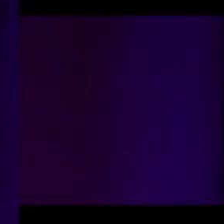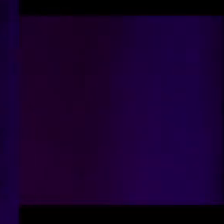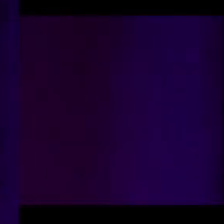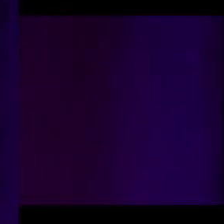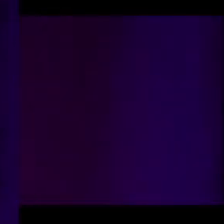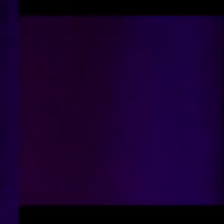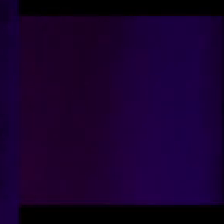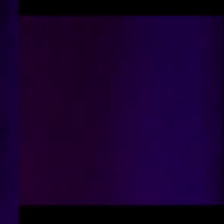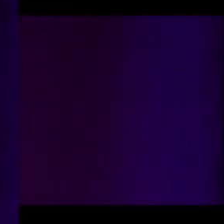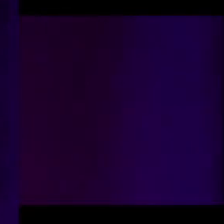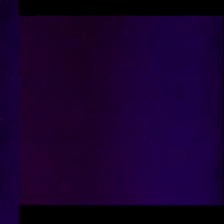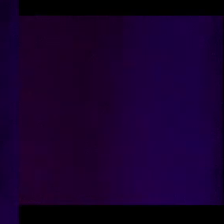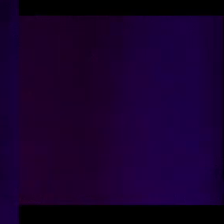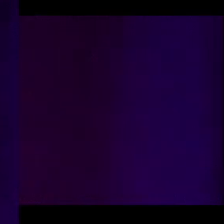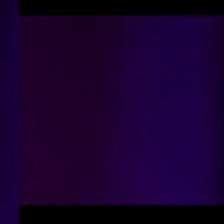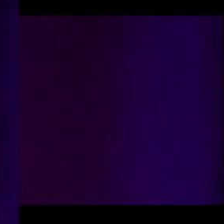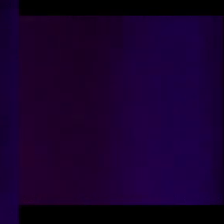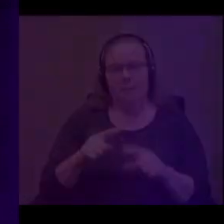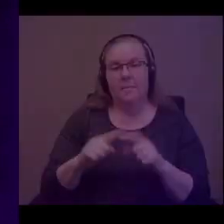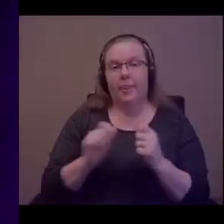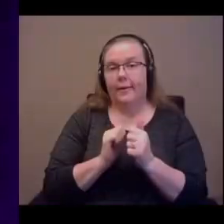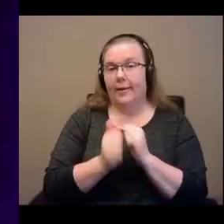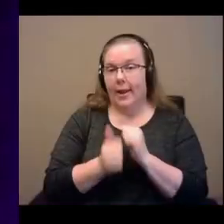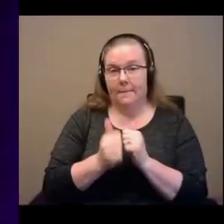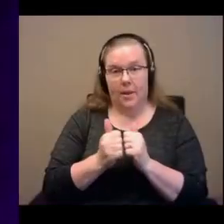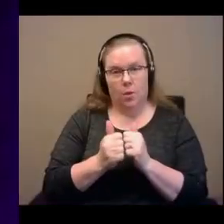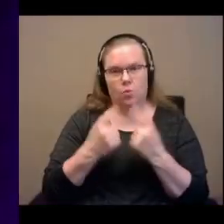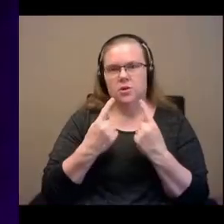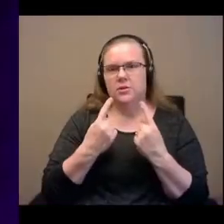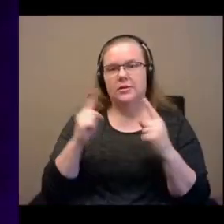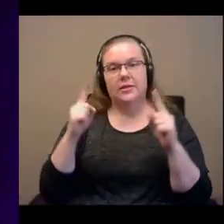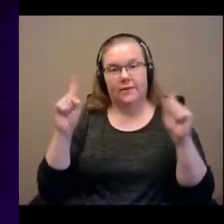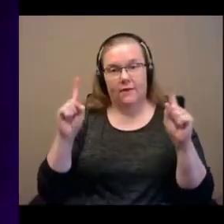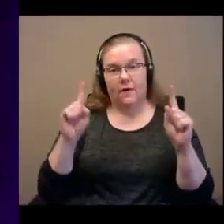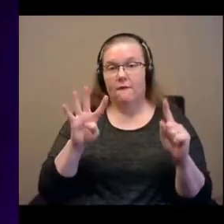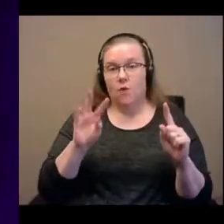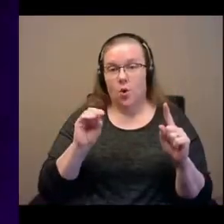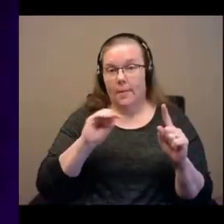overview. First, campaign was hugely successful. Forty percent increase in calls to the quit line.